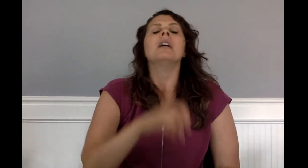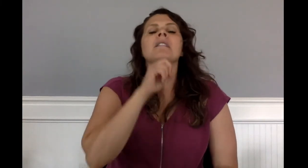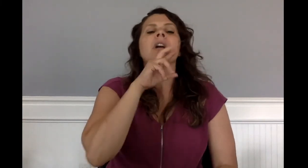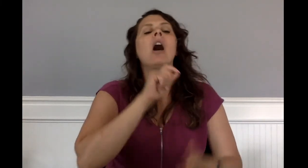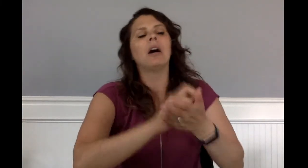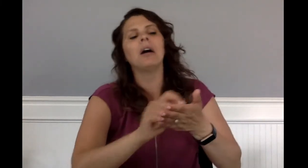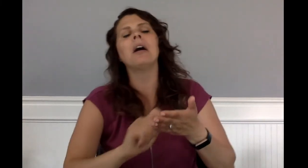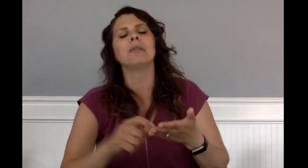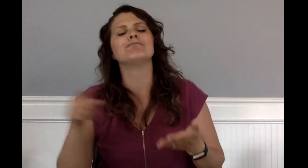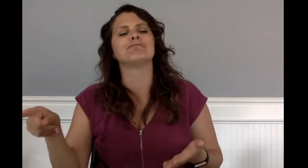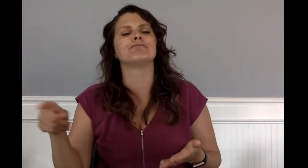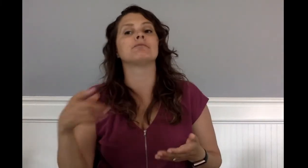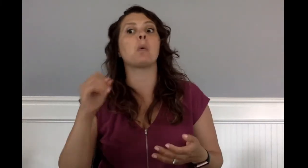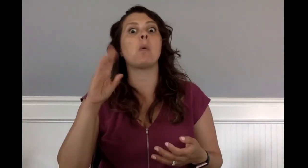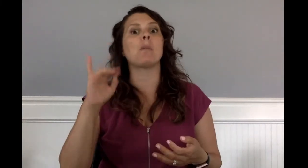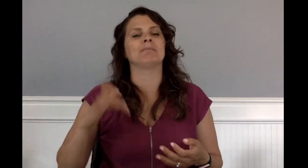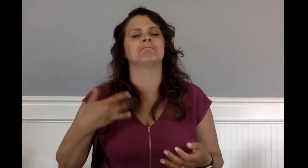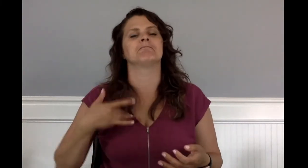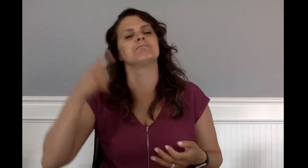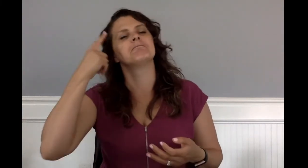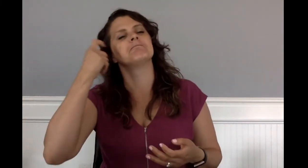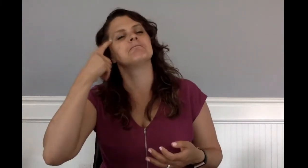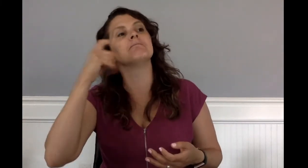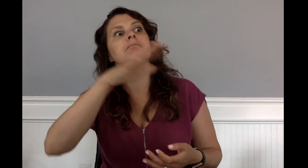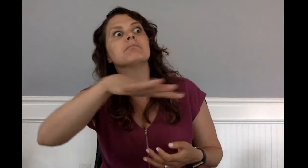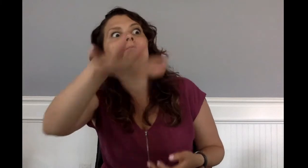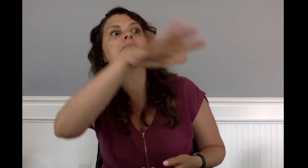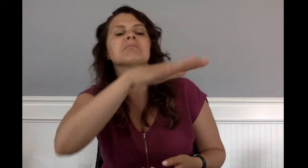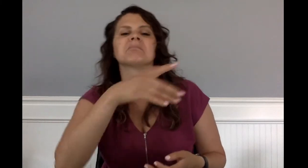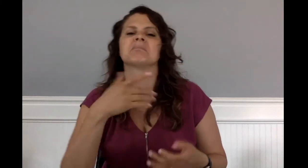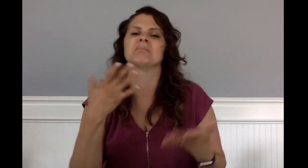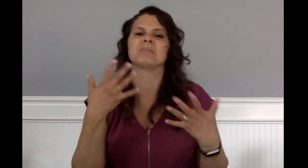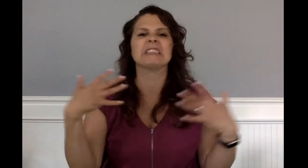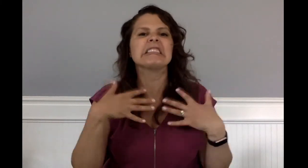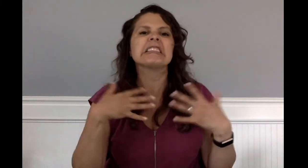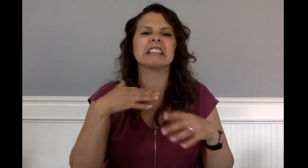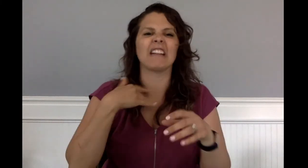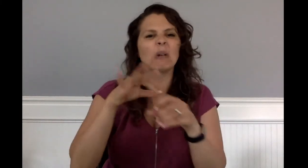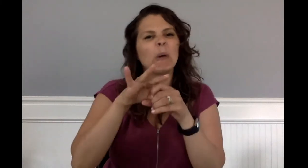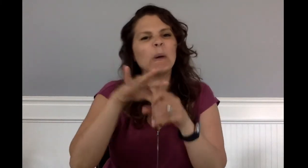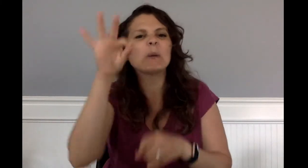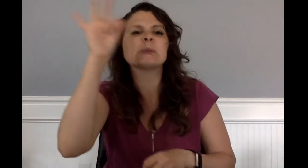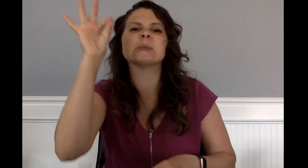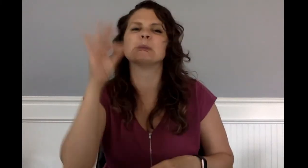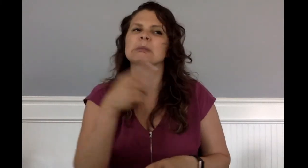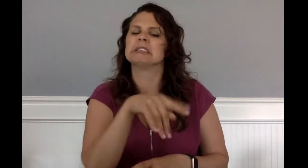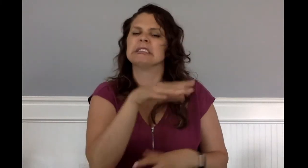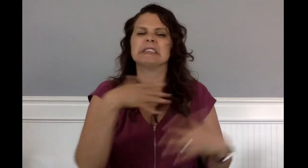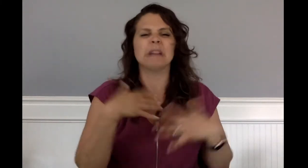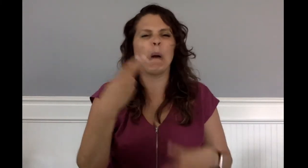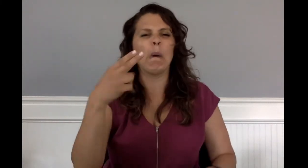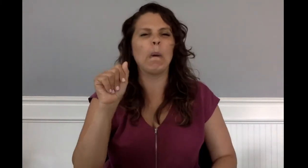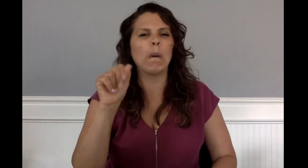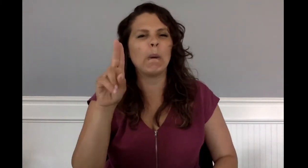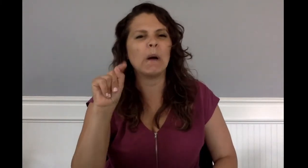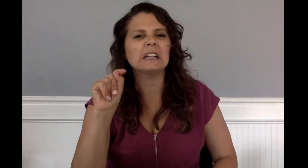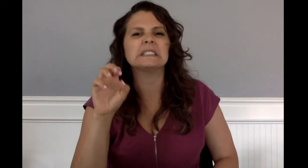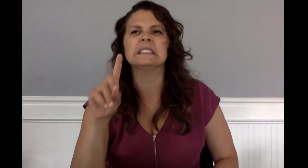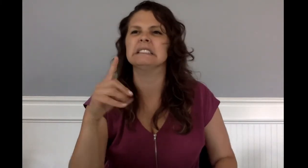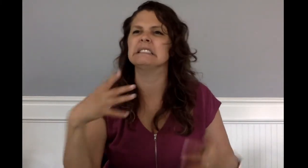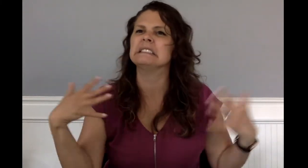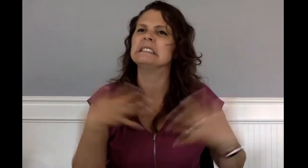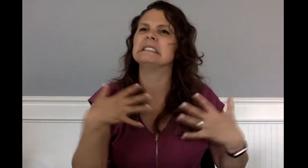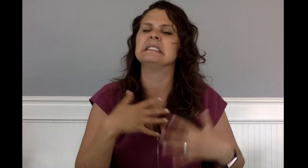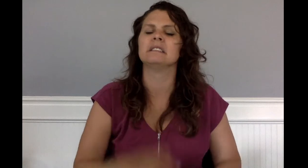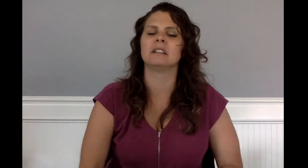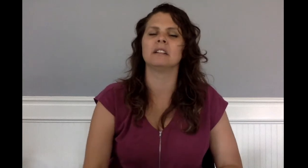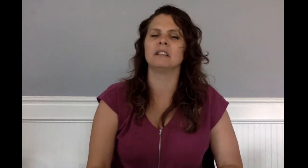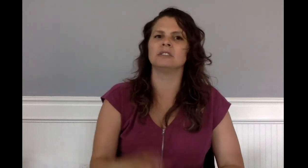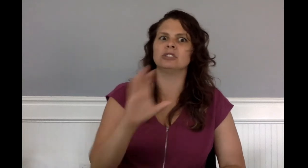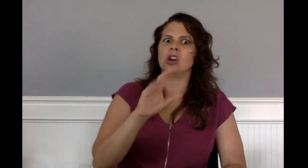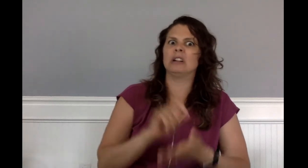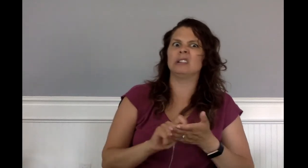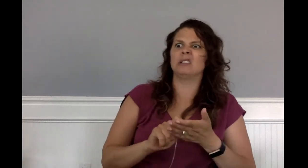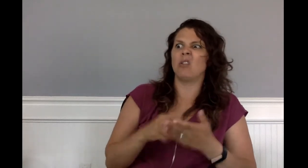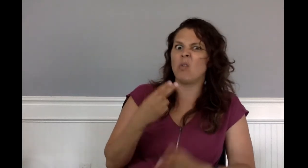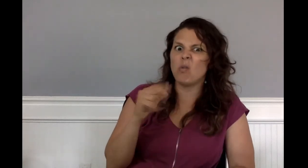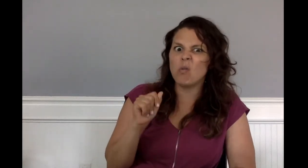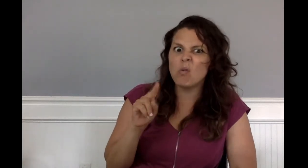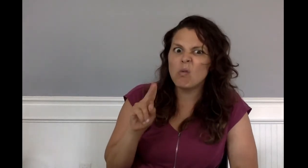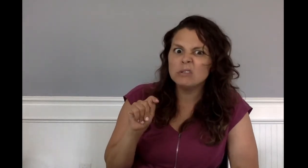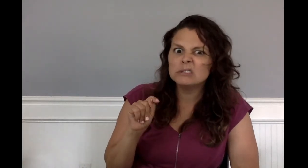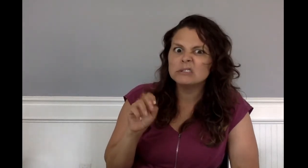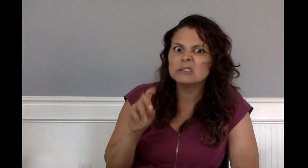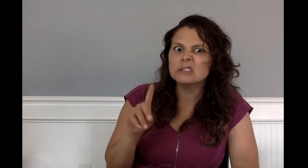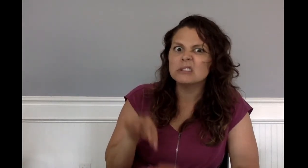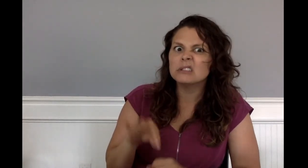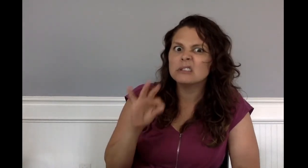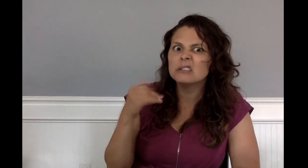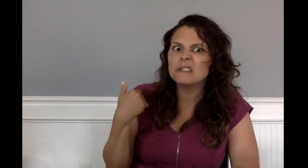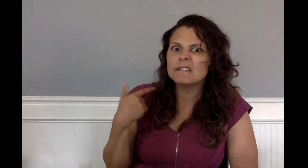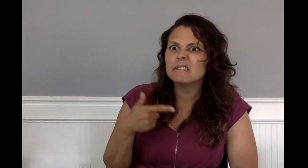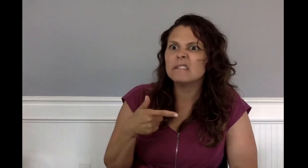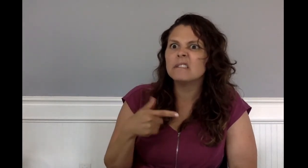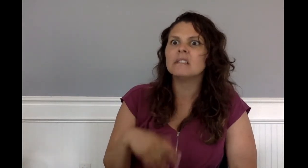Frog replied, “He says it’s haunted.” “Haunted?”